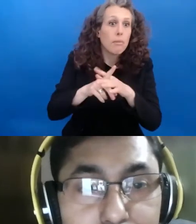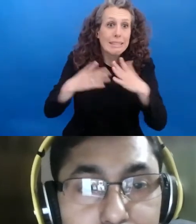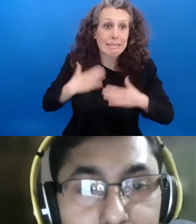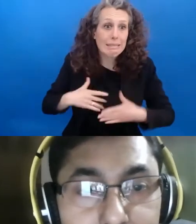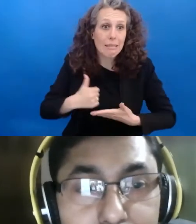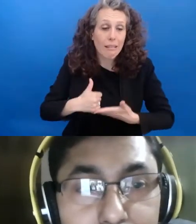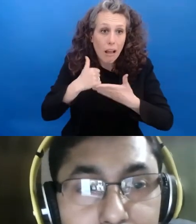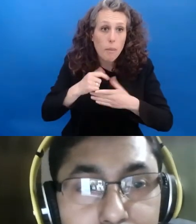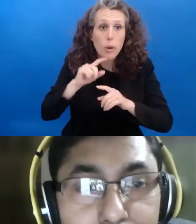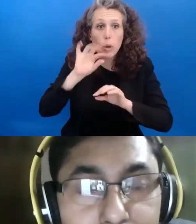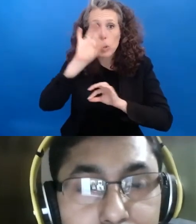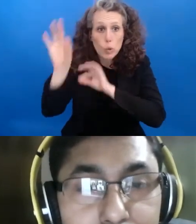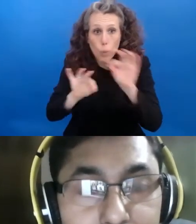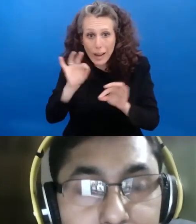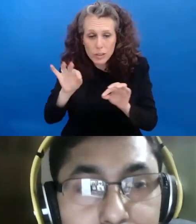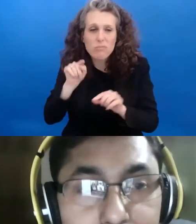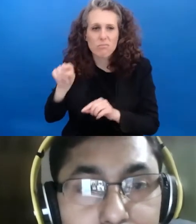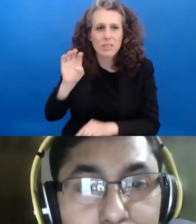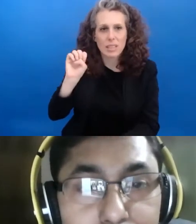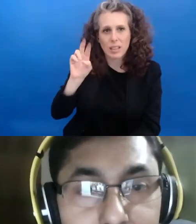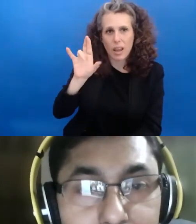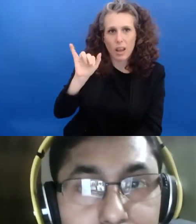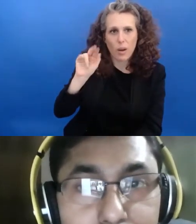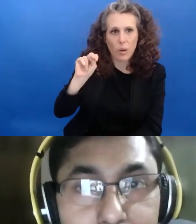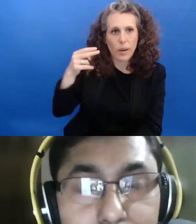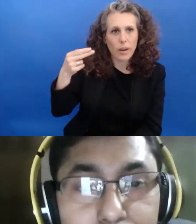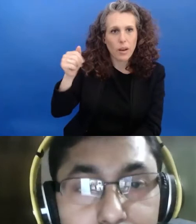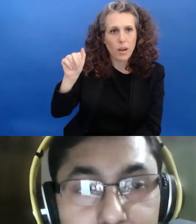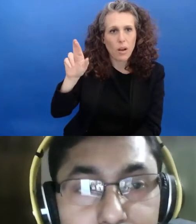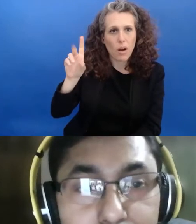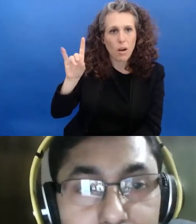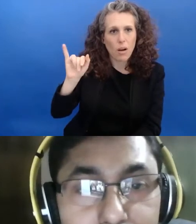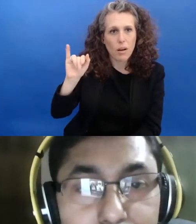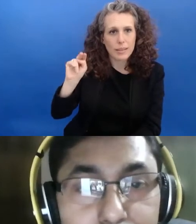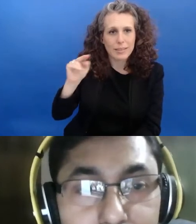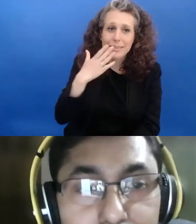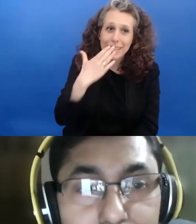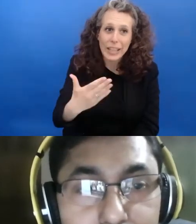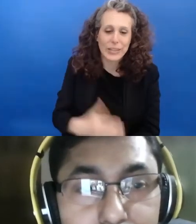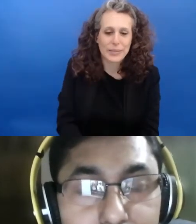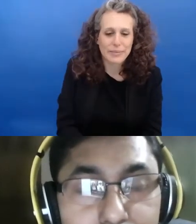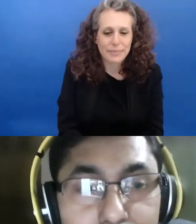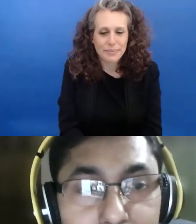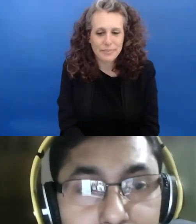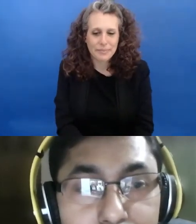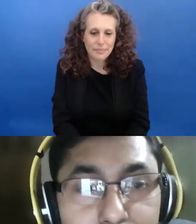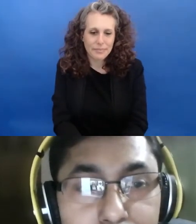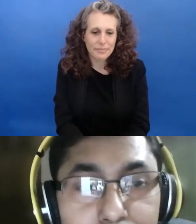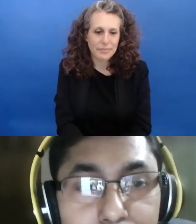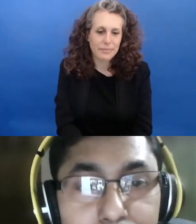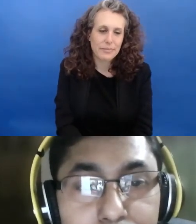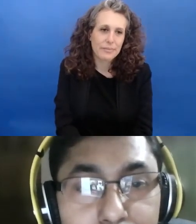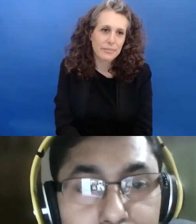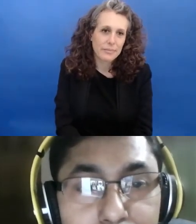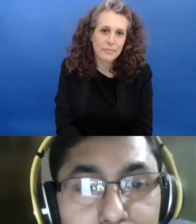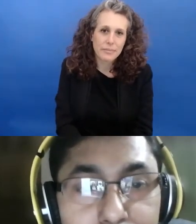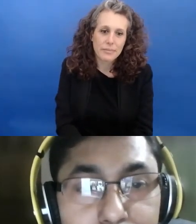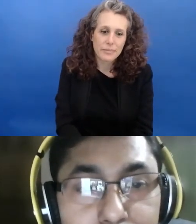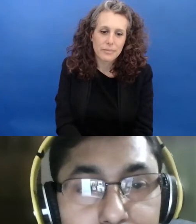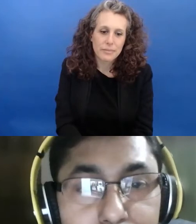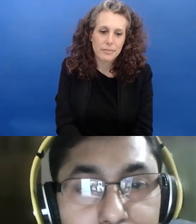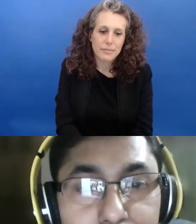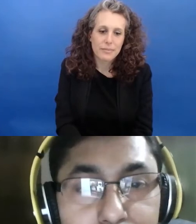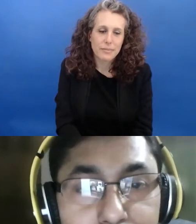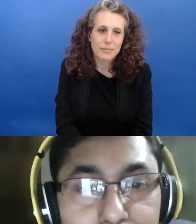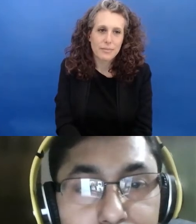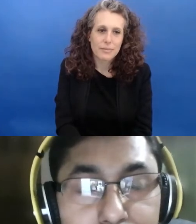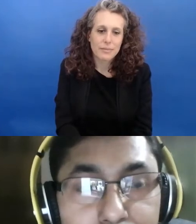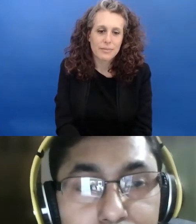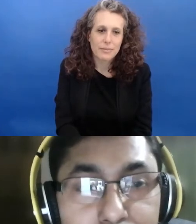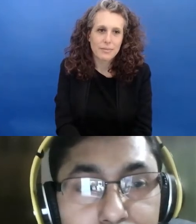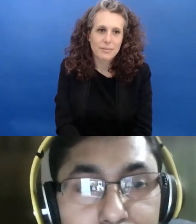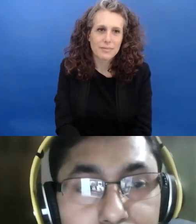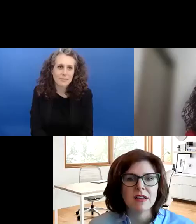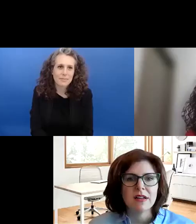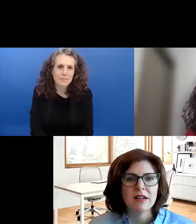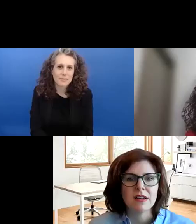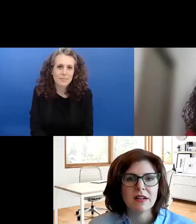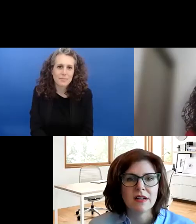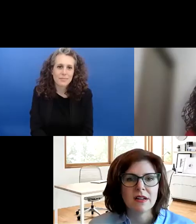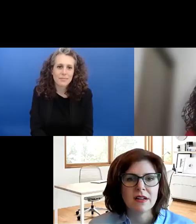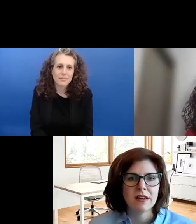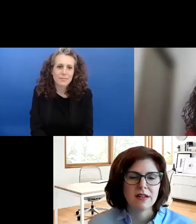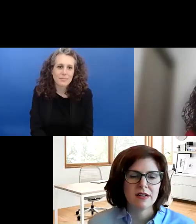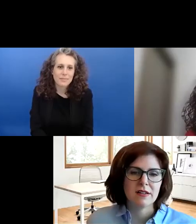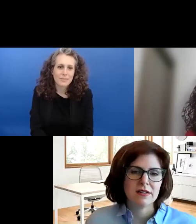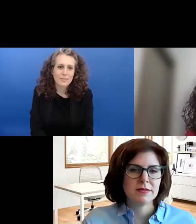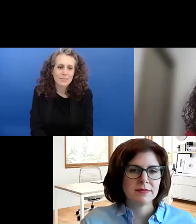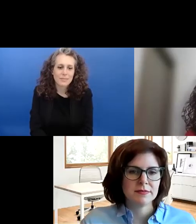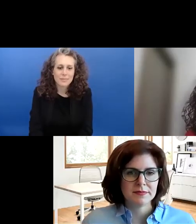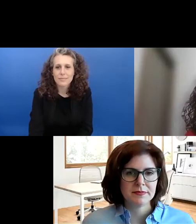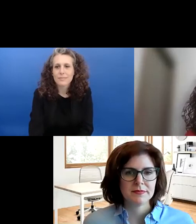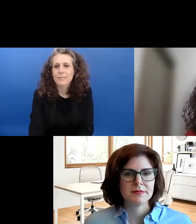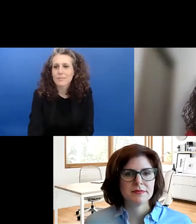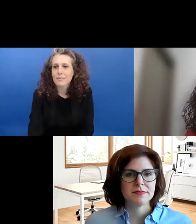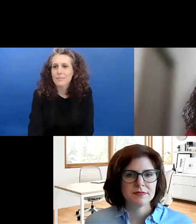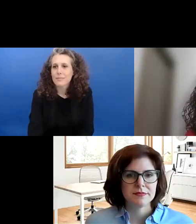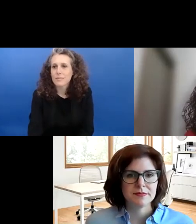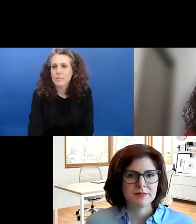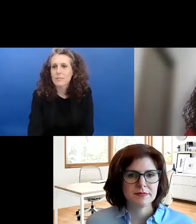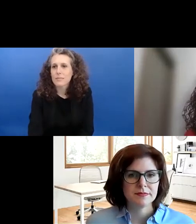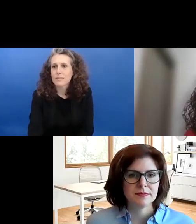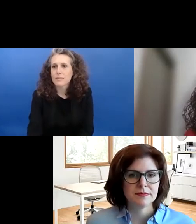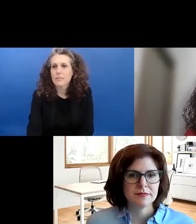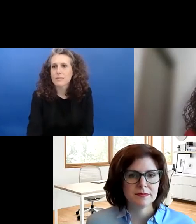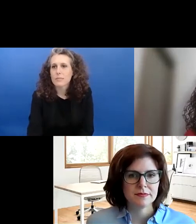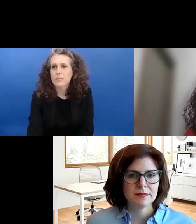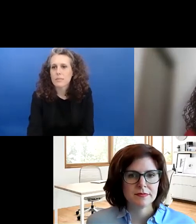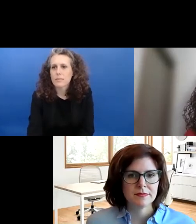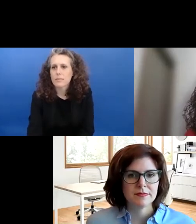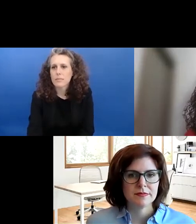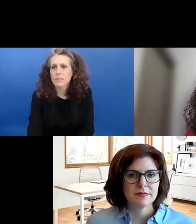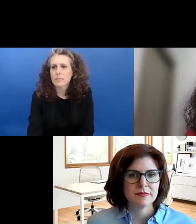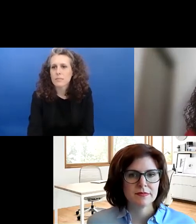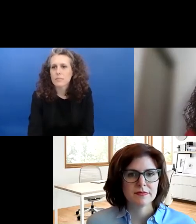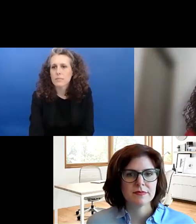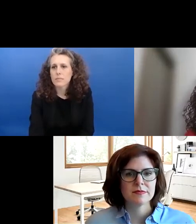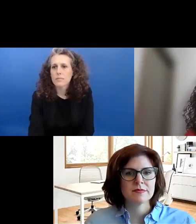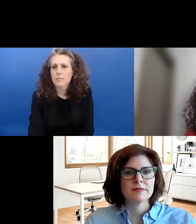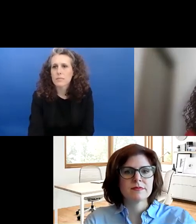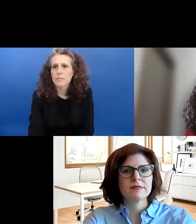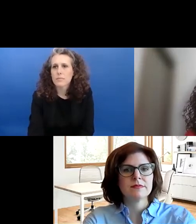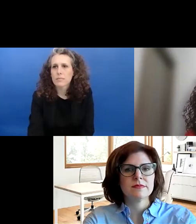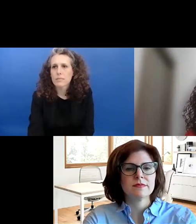we'll wait for one more minute and then we'll be able to get started thank you all for being here